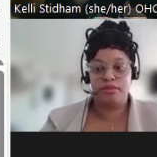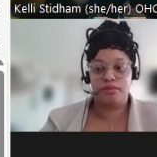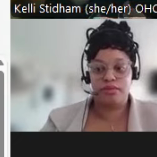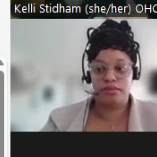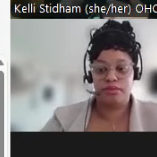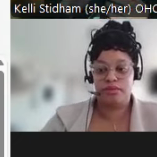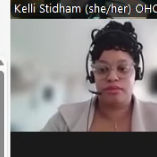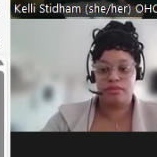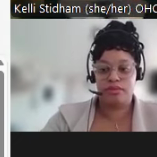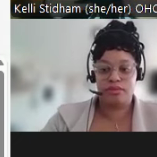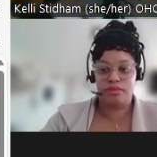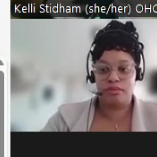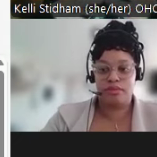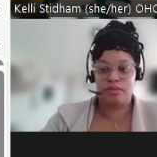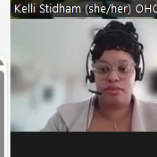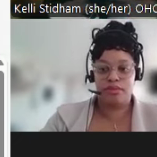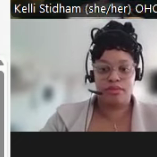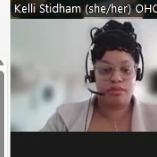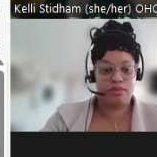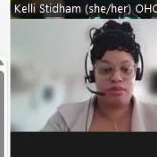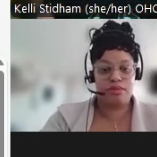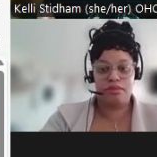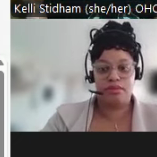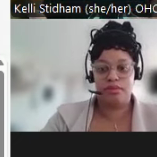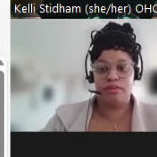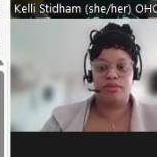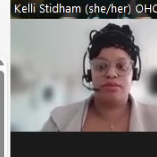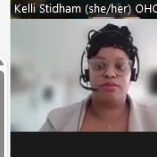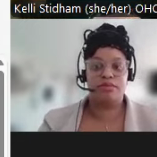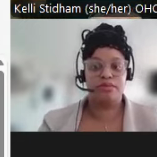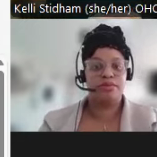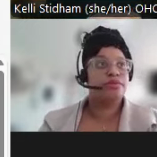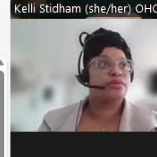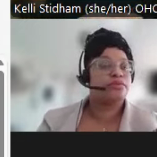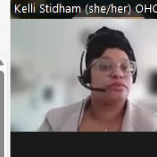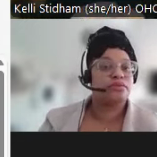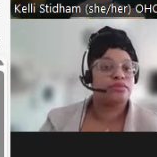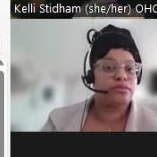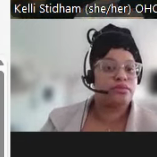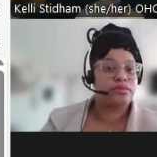then you don't have to do anything it